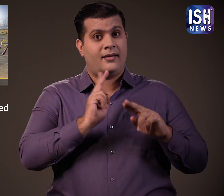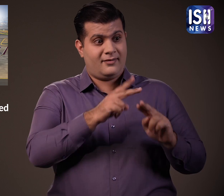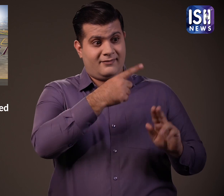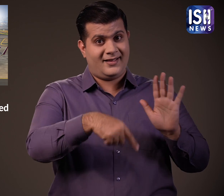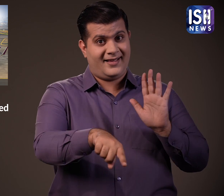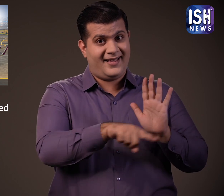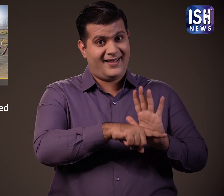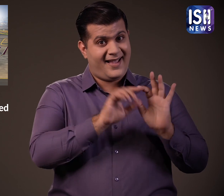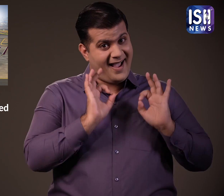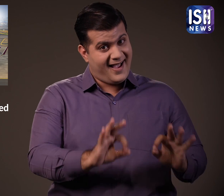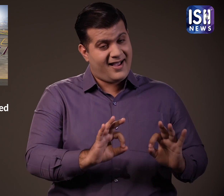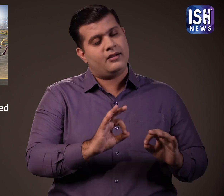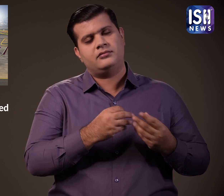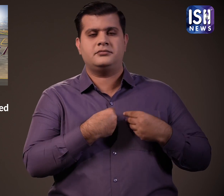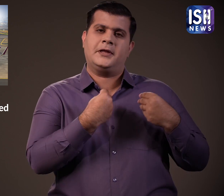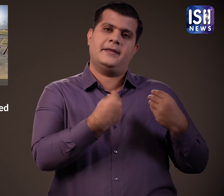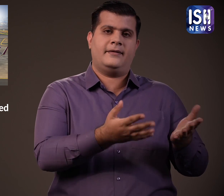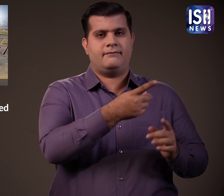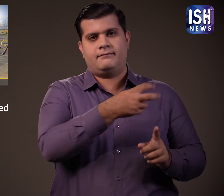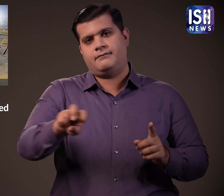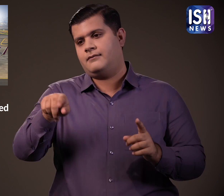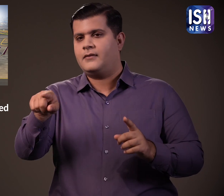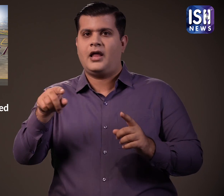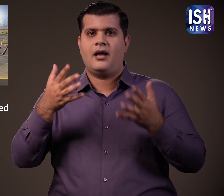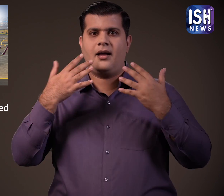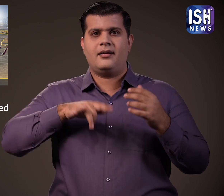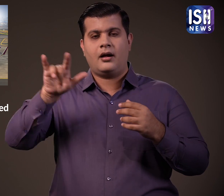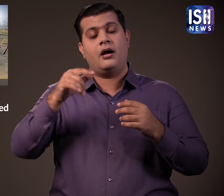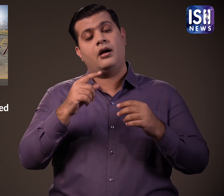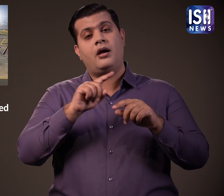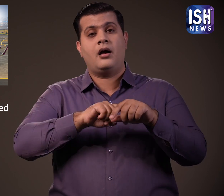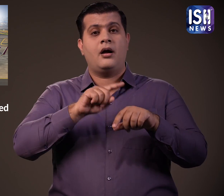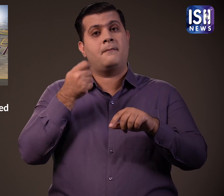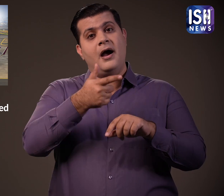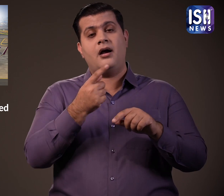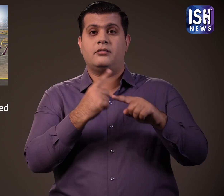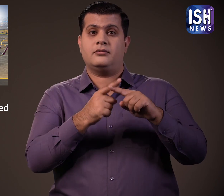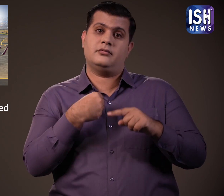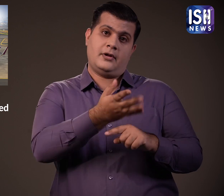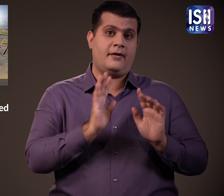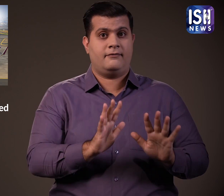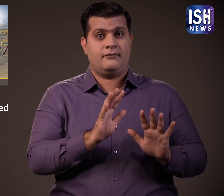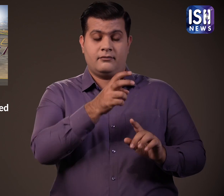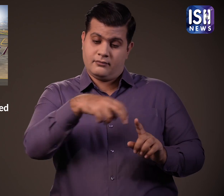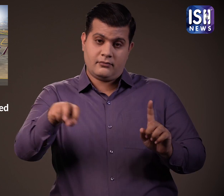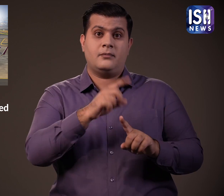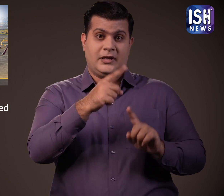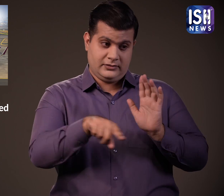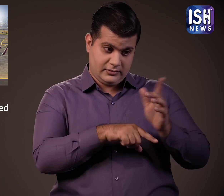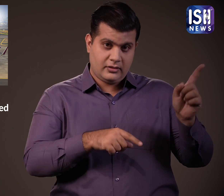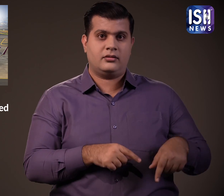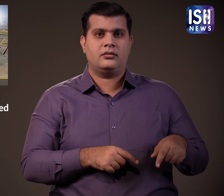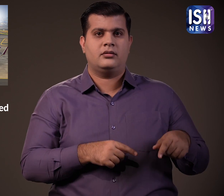If they sign the uniform pay stucture, they be allocated a slot on the upgrade sequence list and paid one-time bonus.